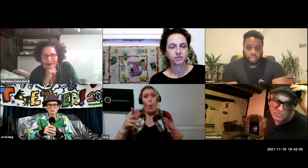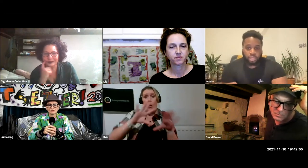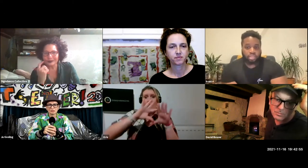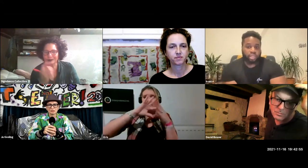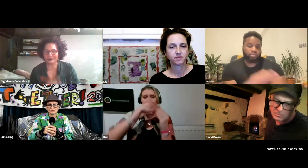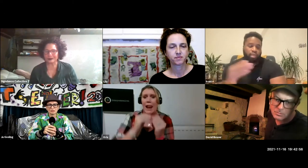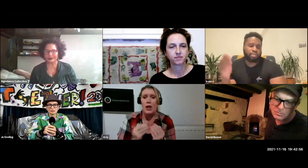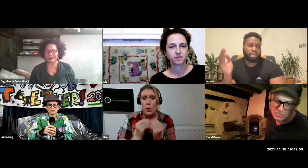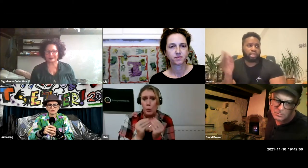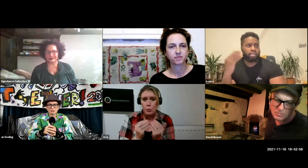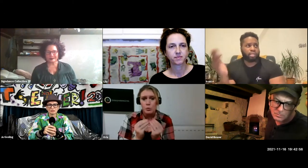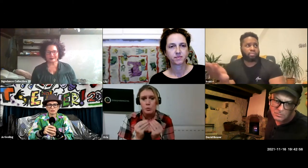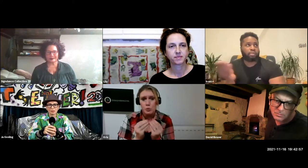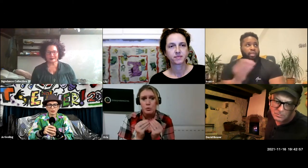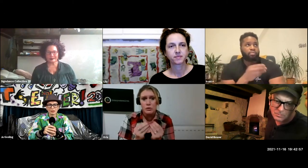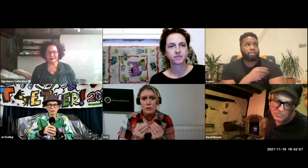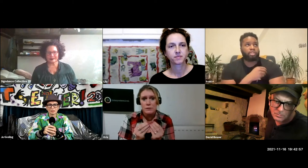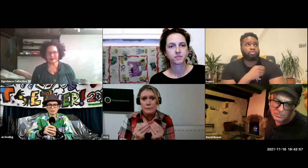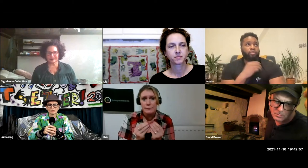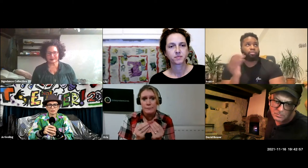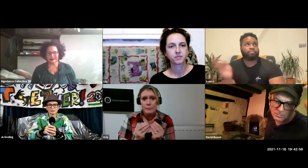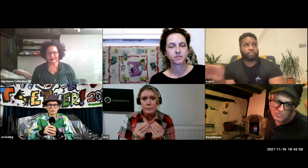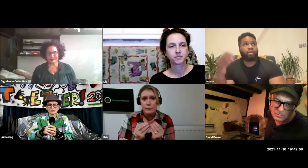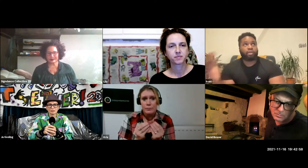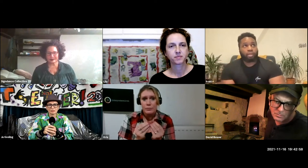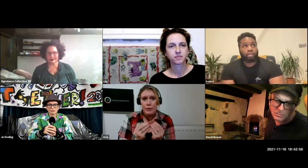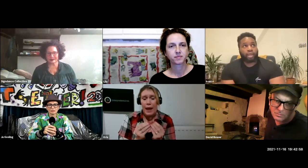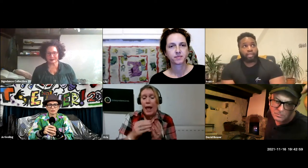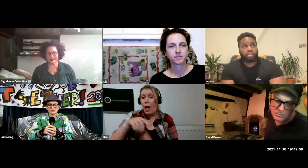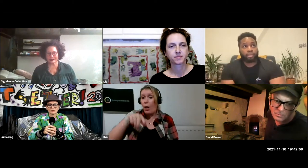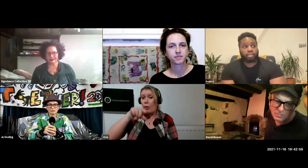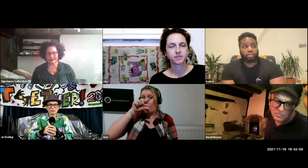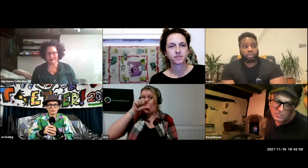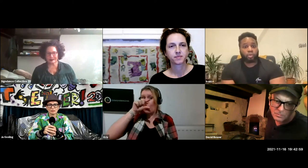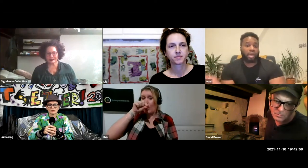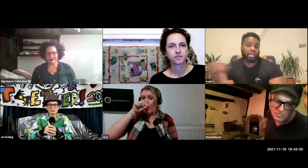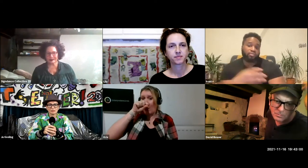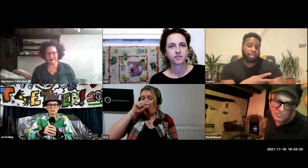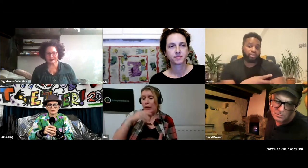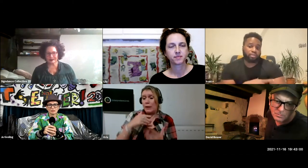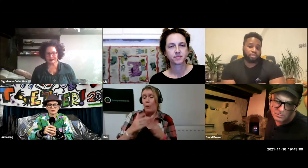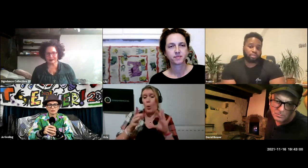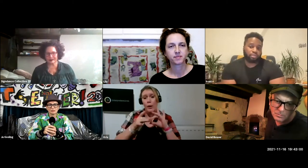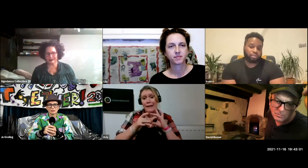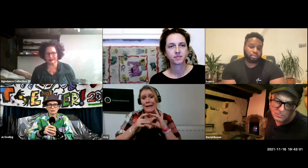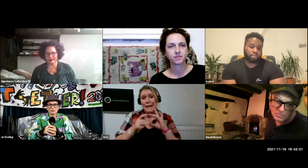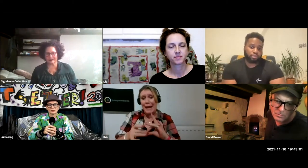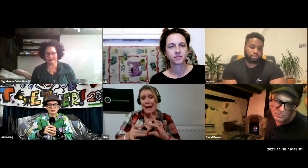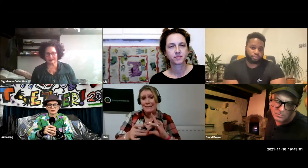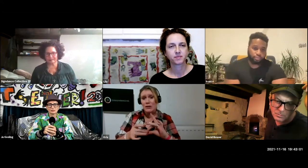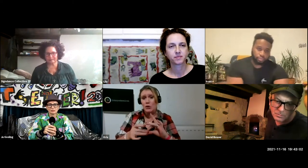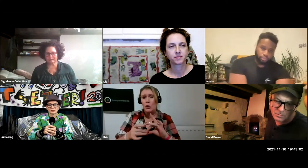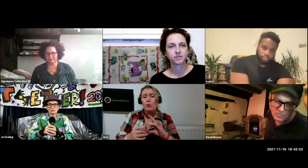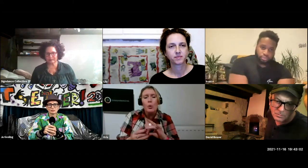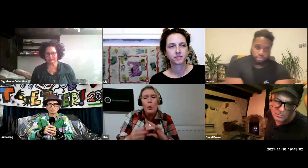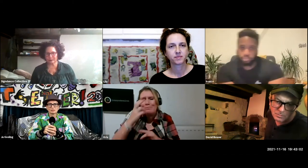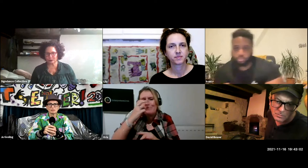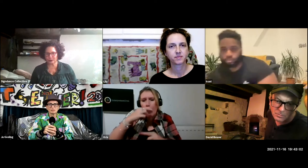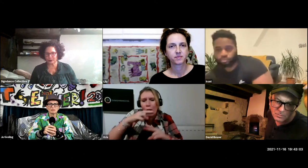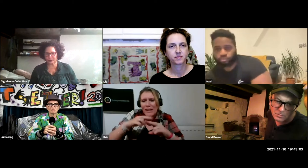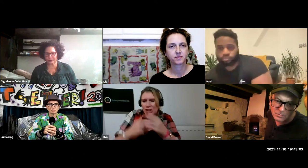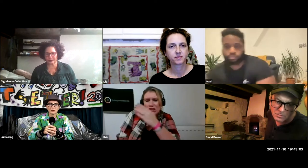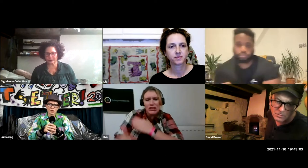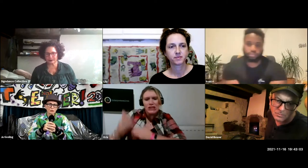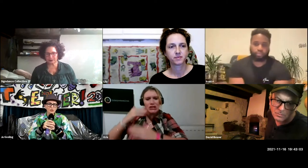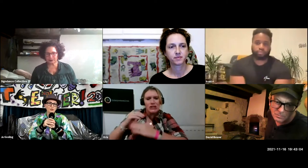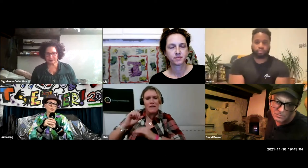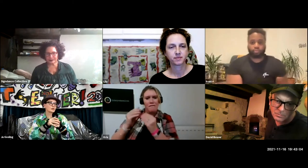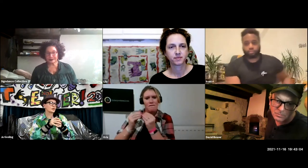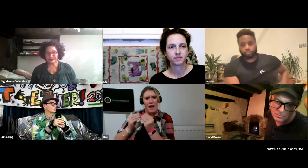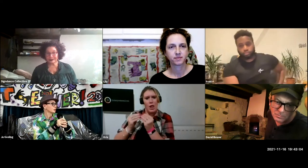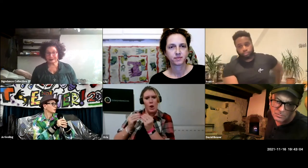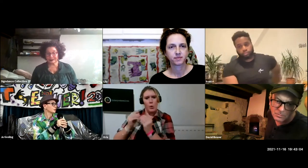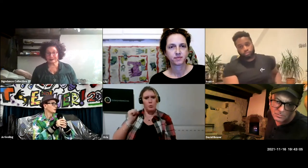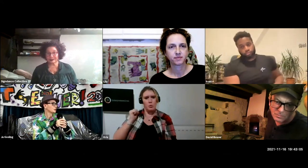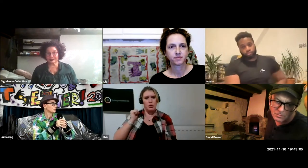Yes and I would just like to add my